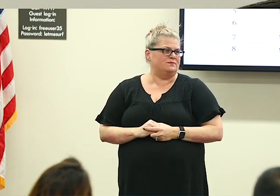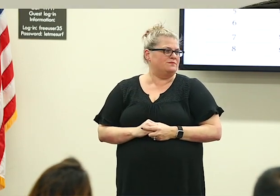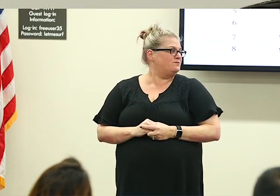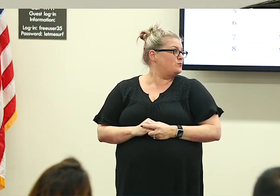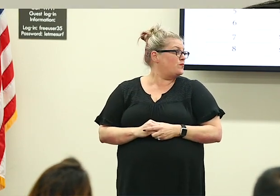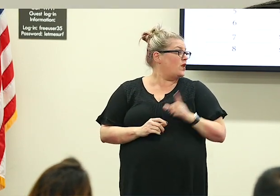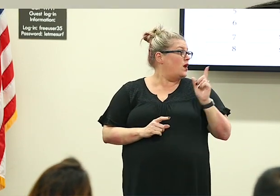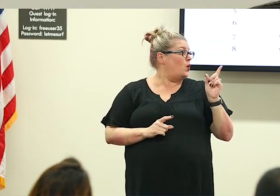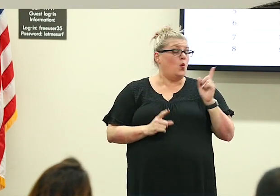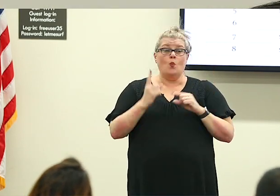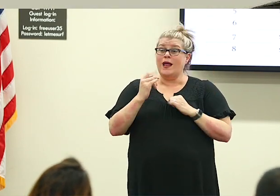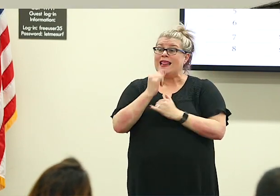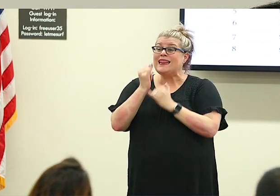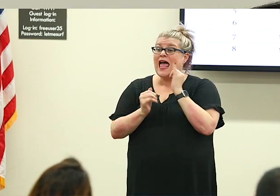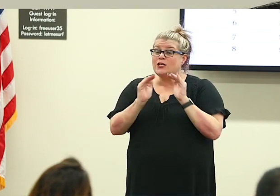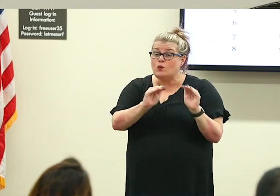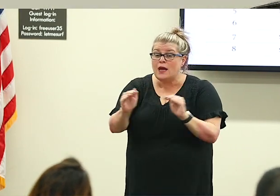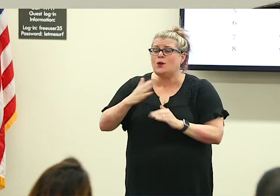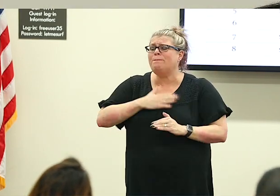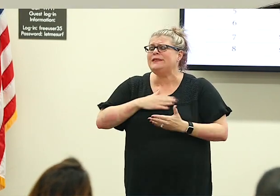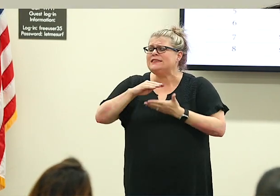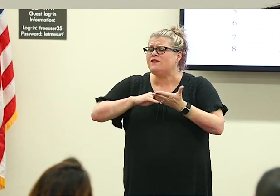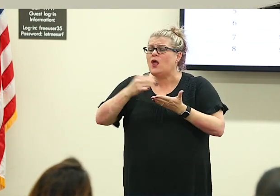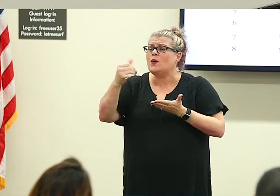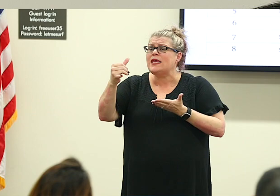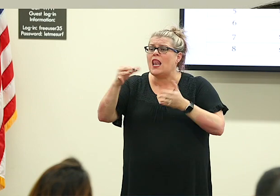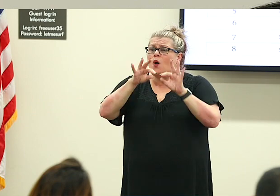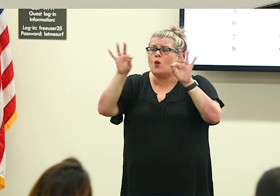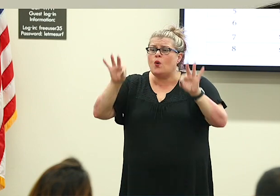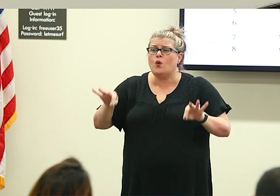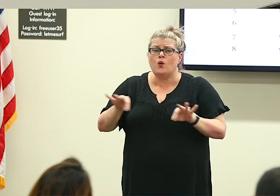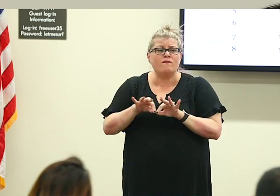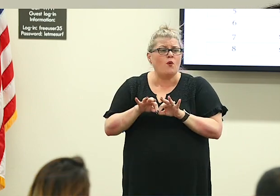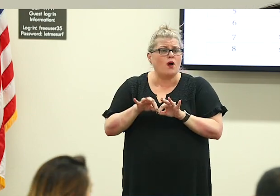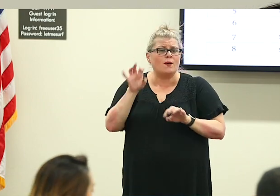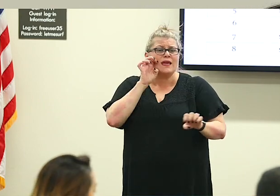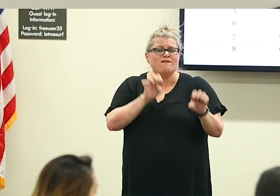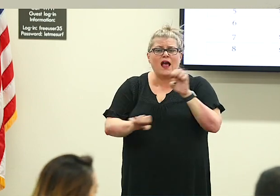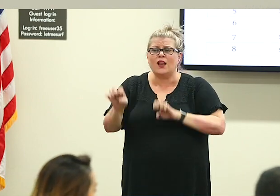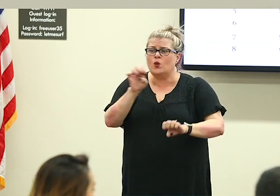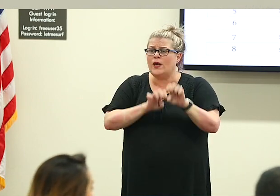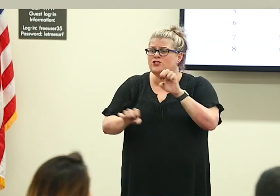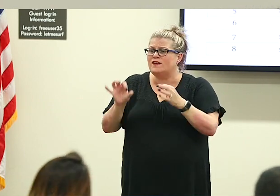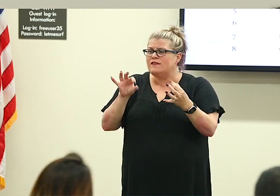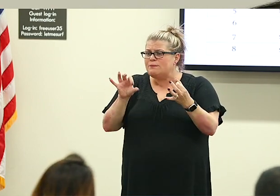One last reminder, please fill out the yellow evaluation sheet. It will greatly help us